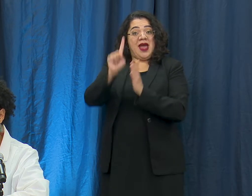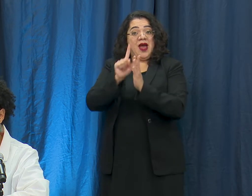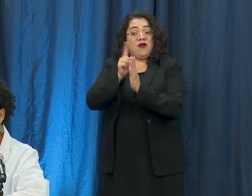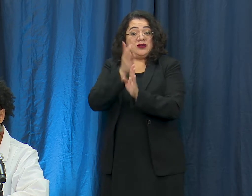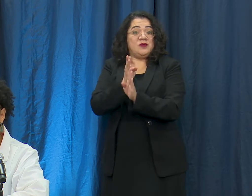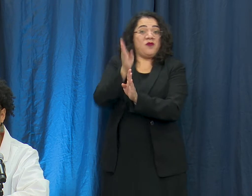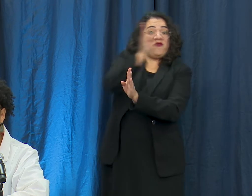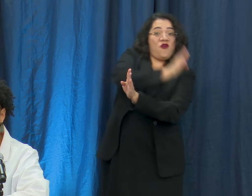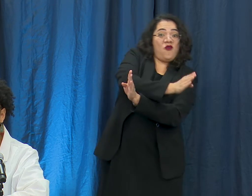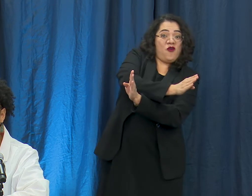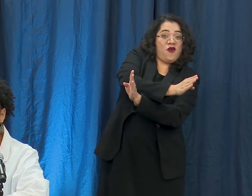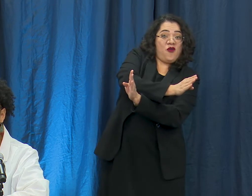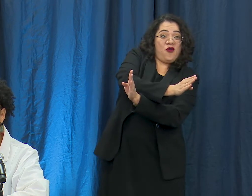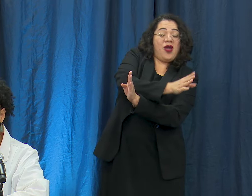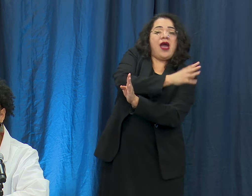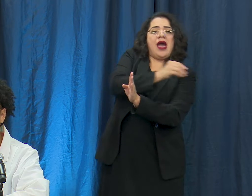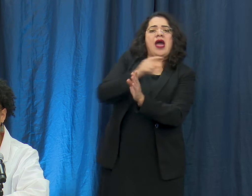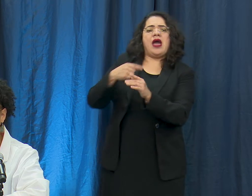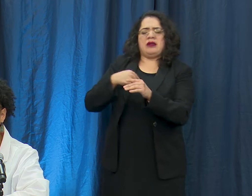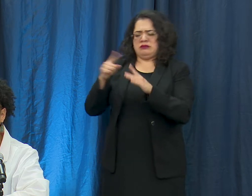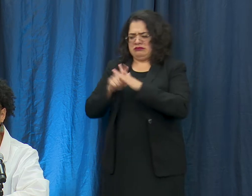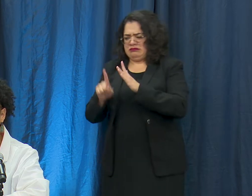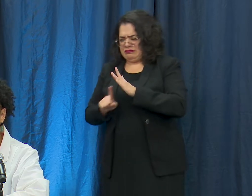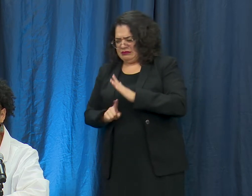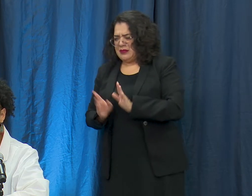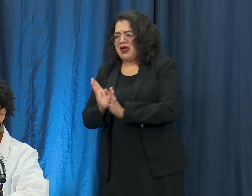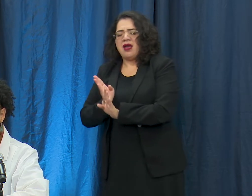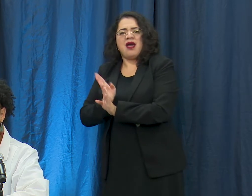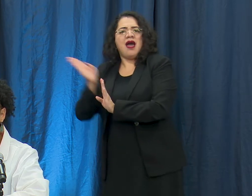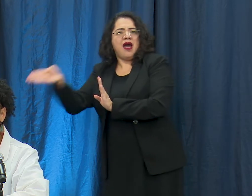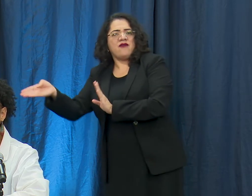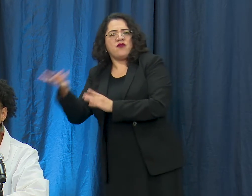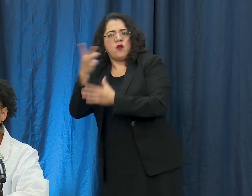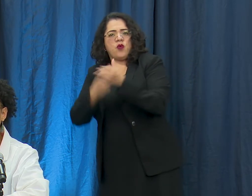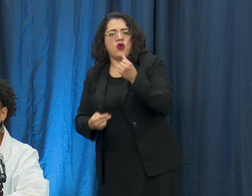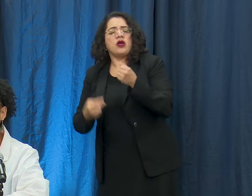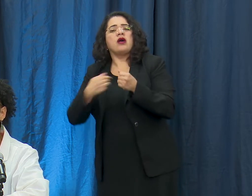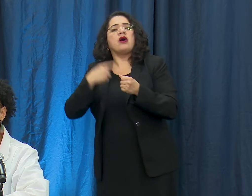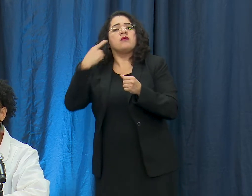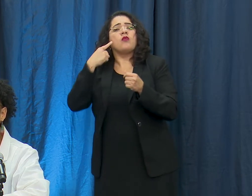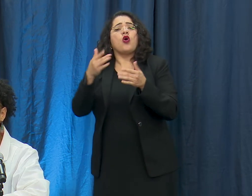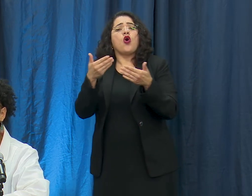and that's also a change. It was felt before that a close contact started when